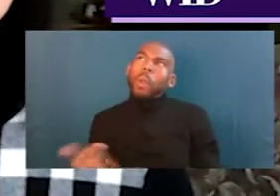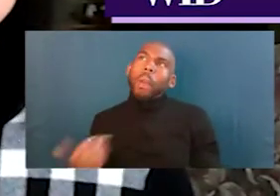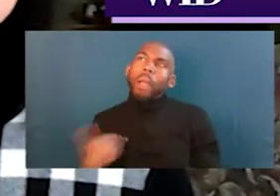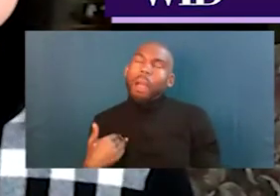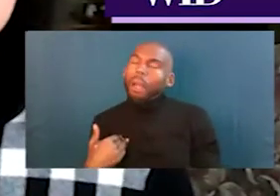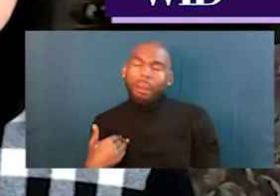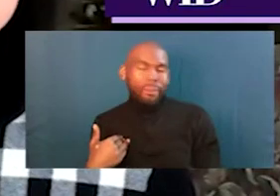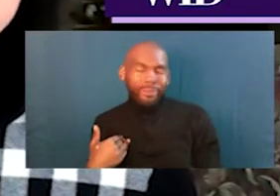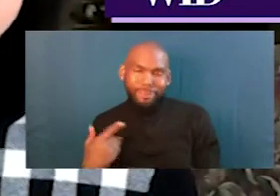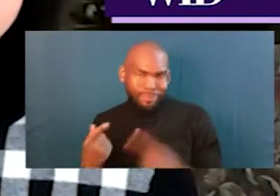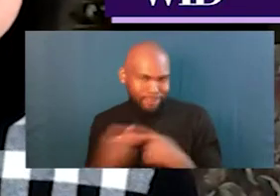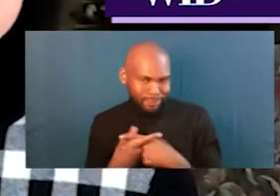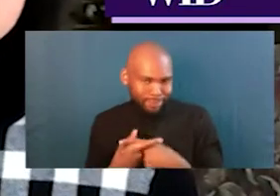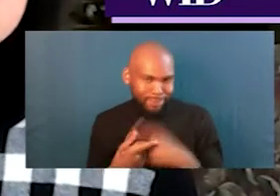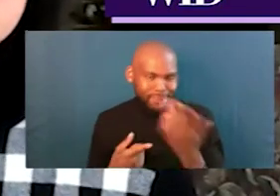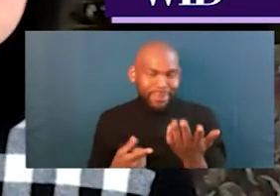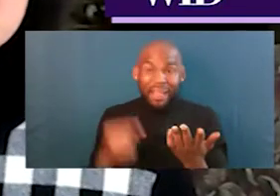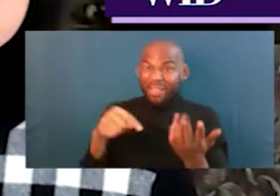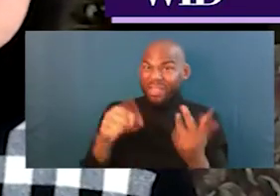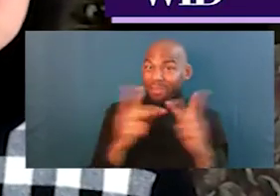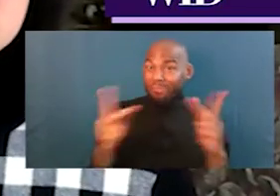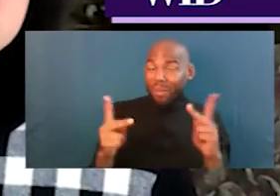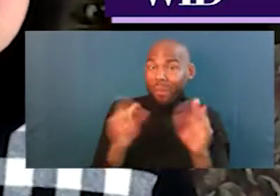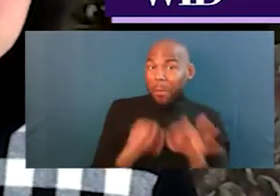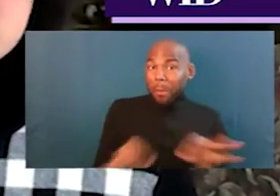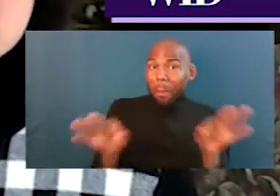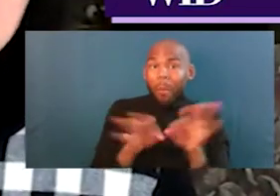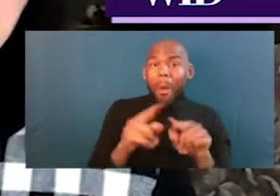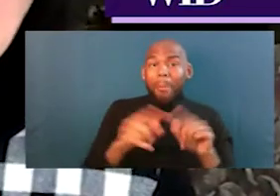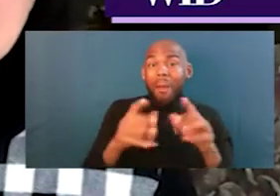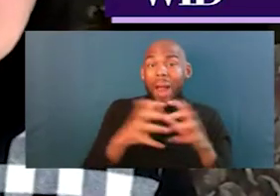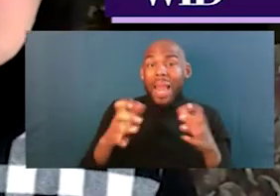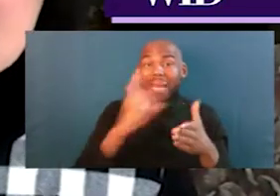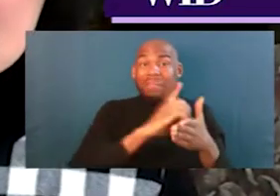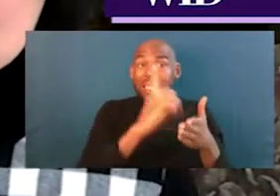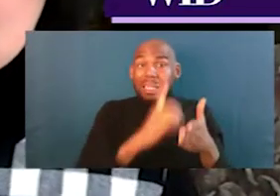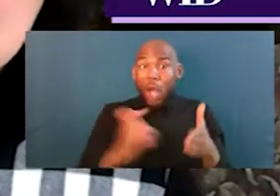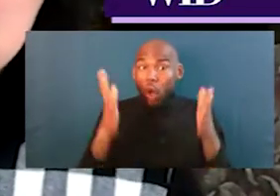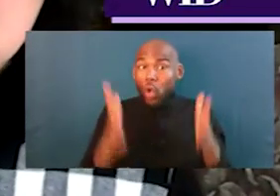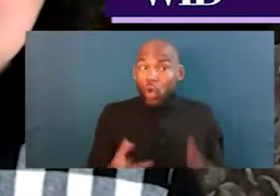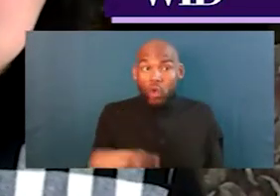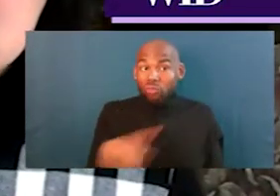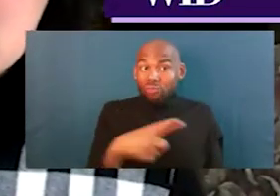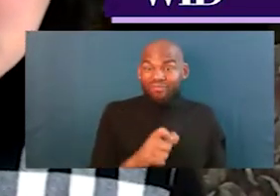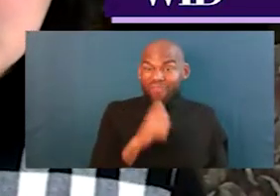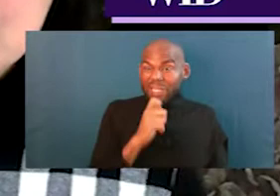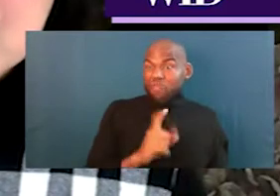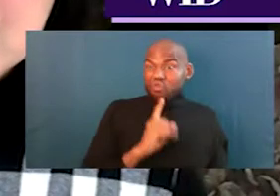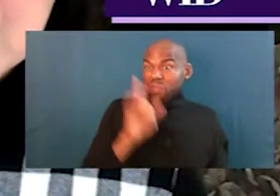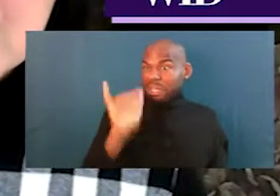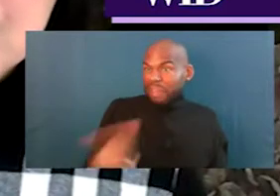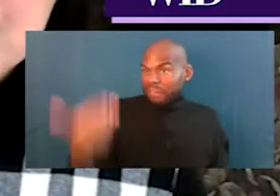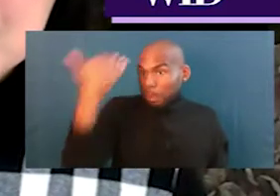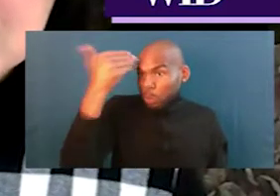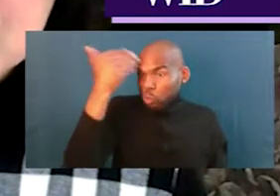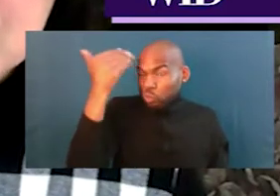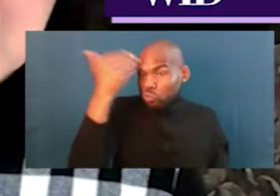the design experience is very important, but a lot of designers are actually not very familiar,